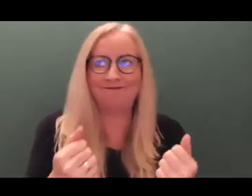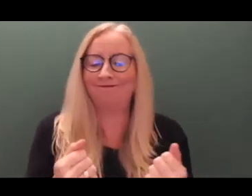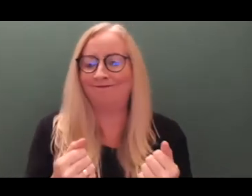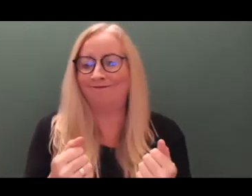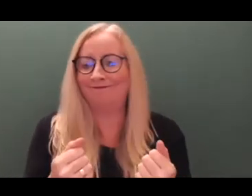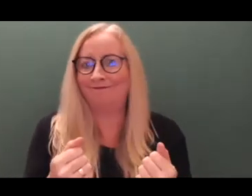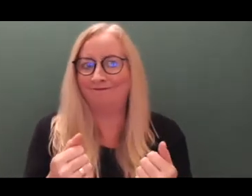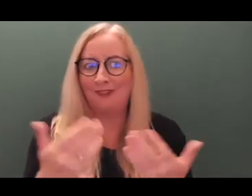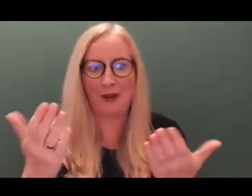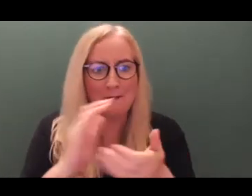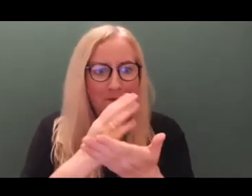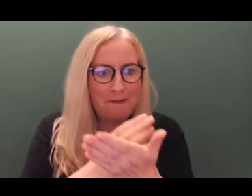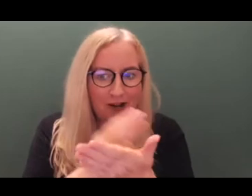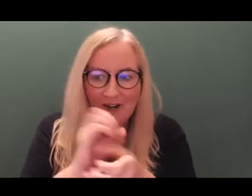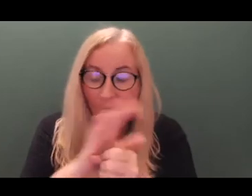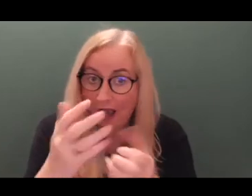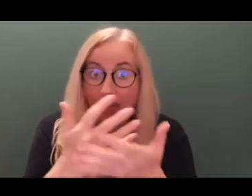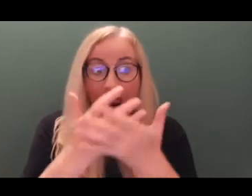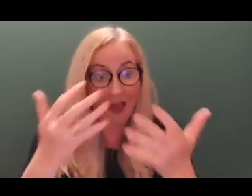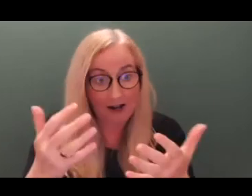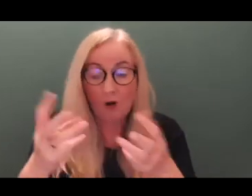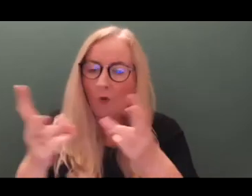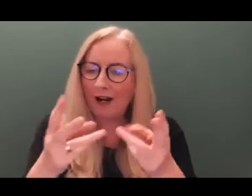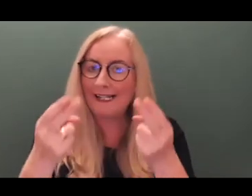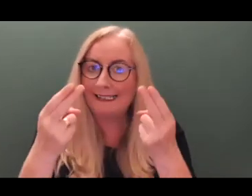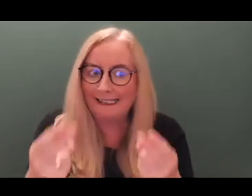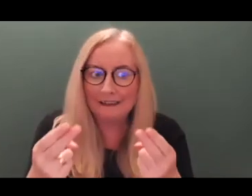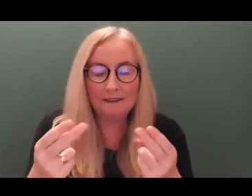that there is a huge piece of work for people to try and understand and trust